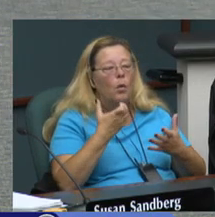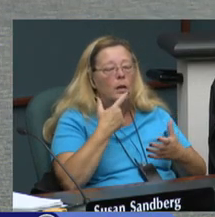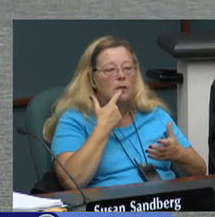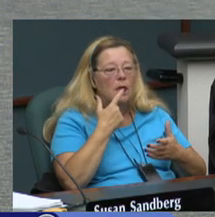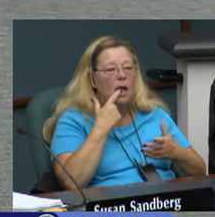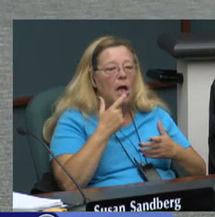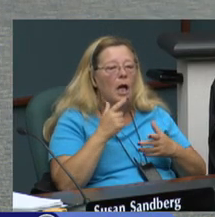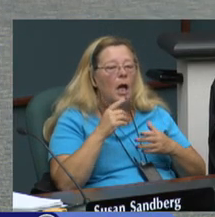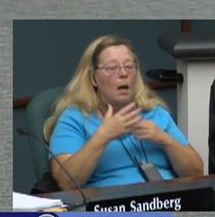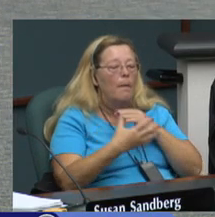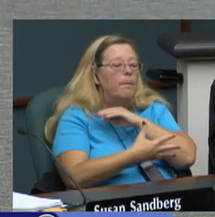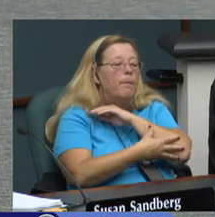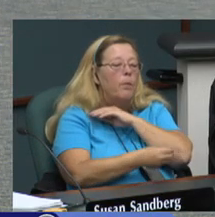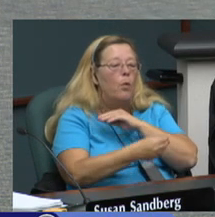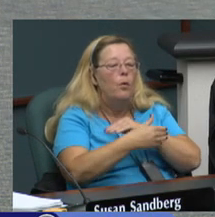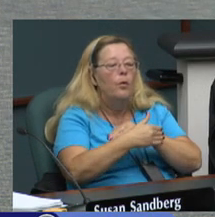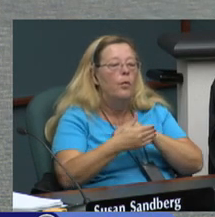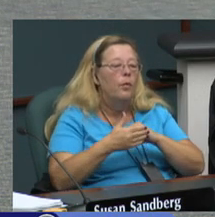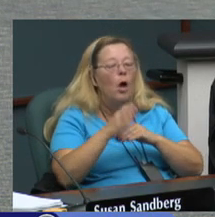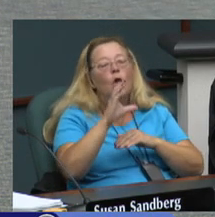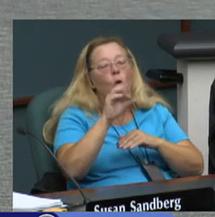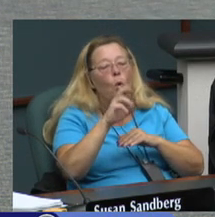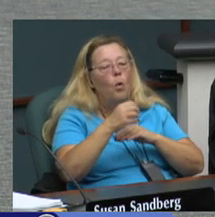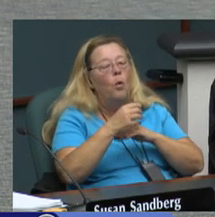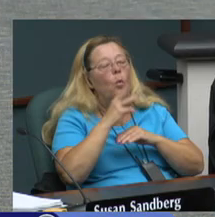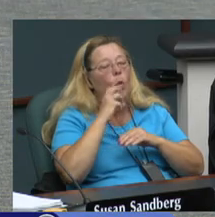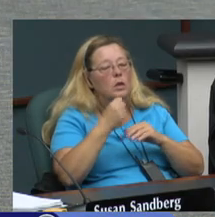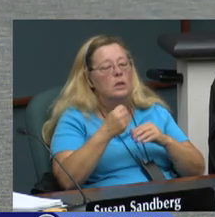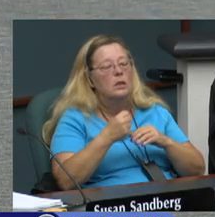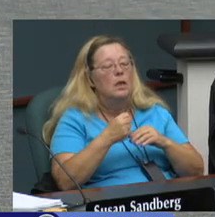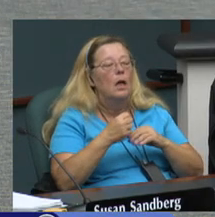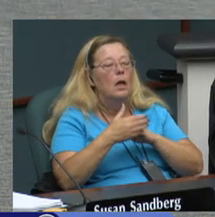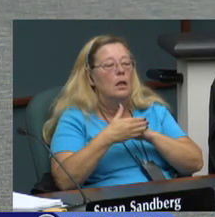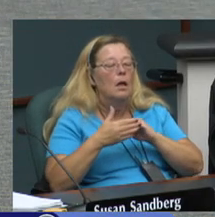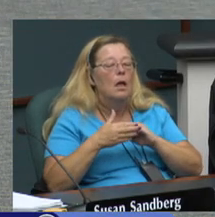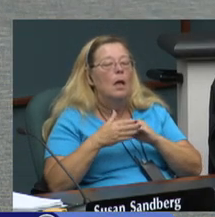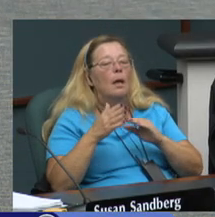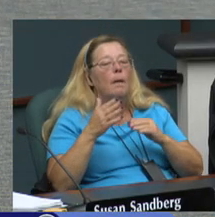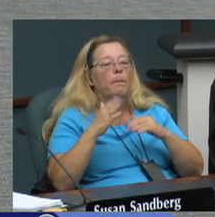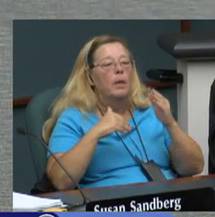neighborhoods were built before automobiles the original green when